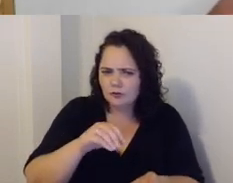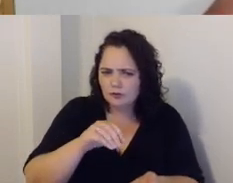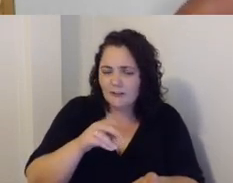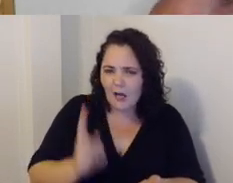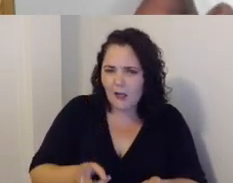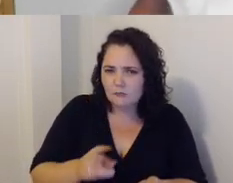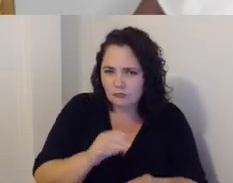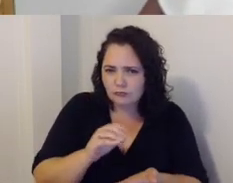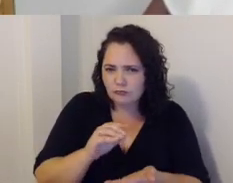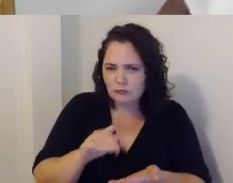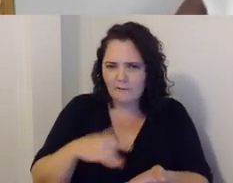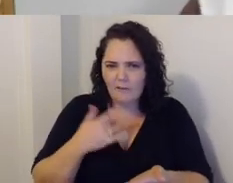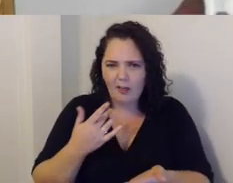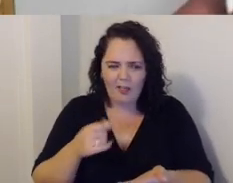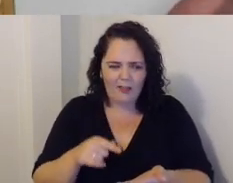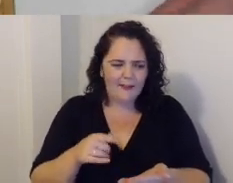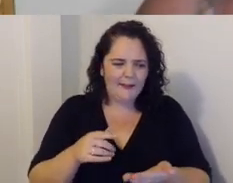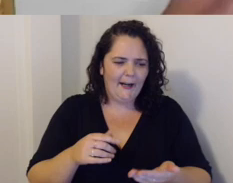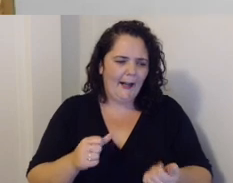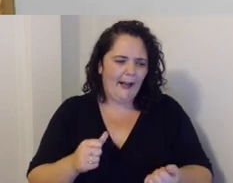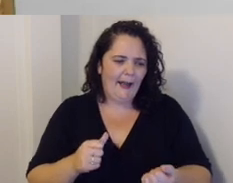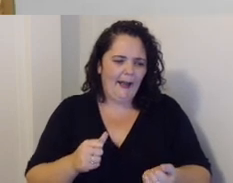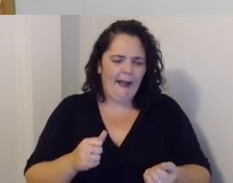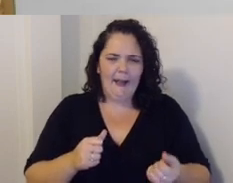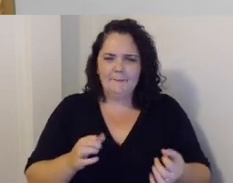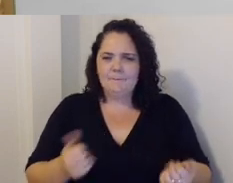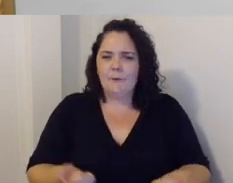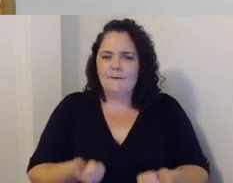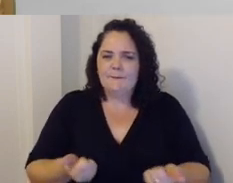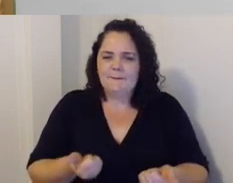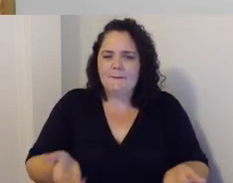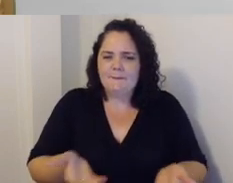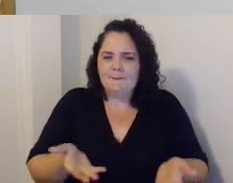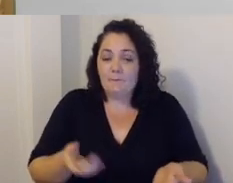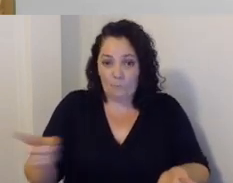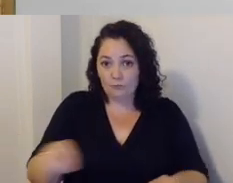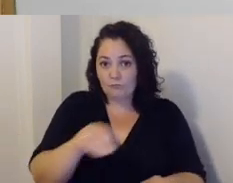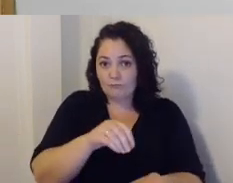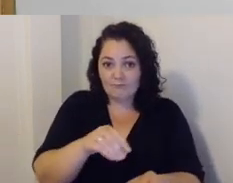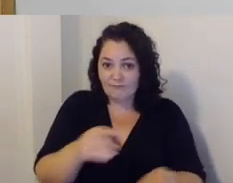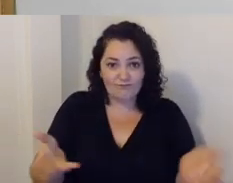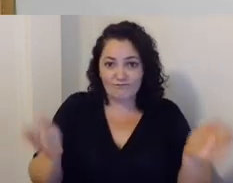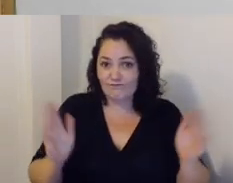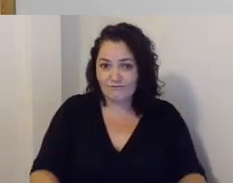like it's feeling um a little too like you're lacking some of that texture, just add some more